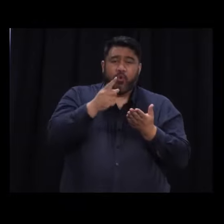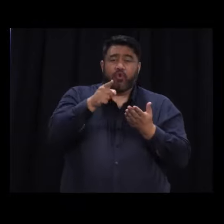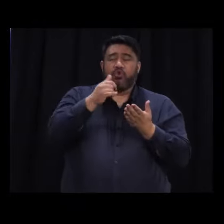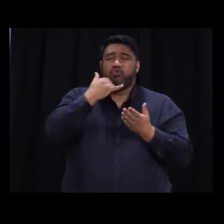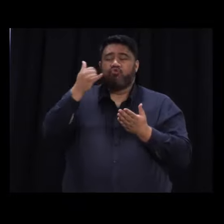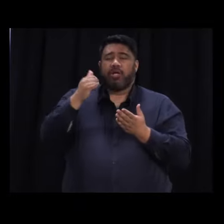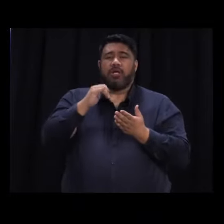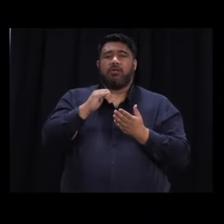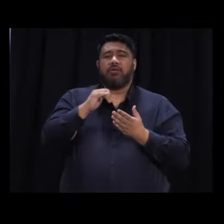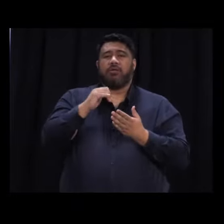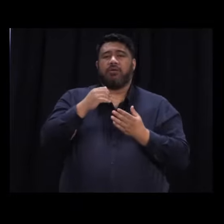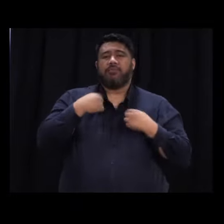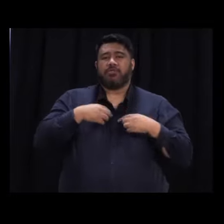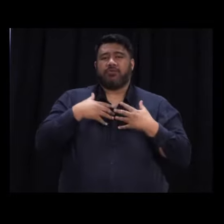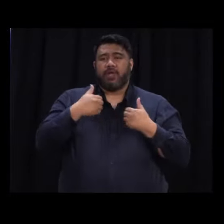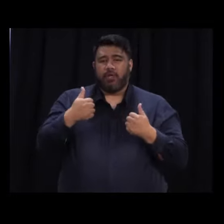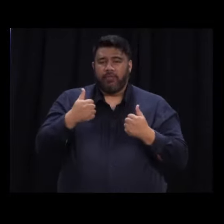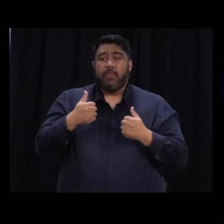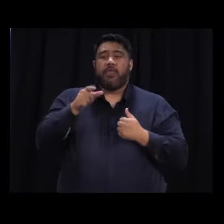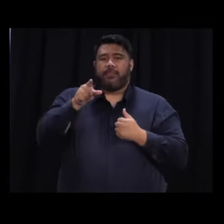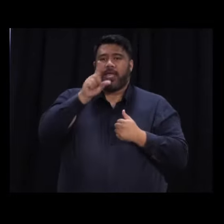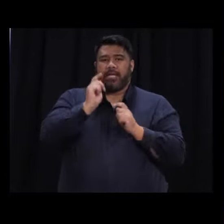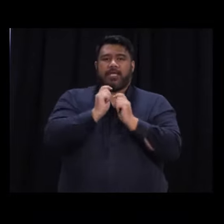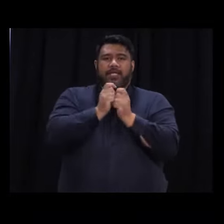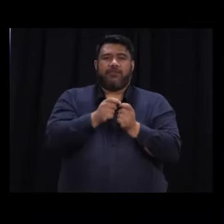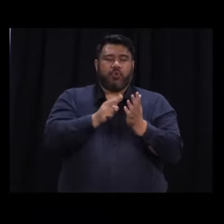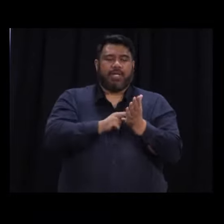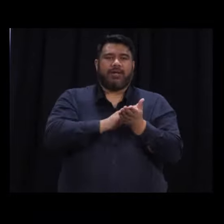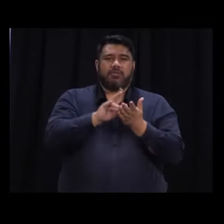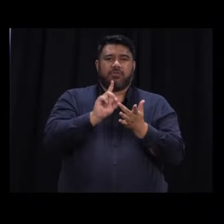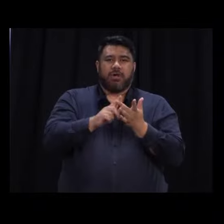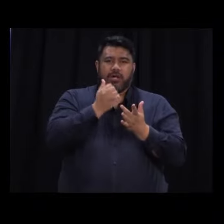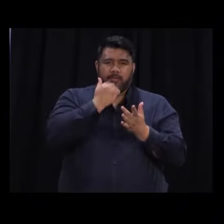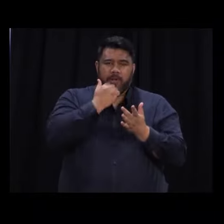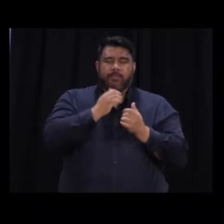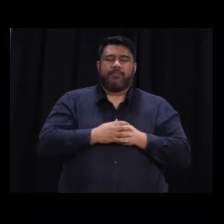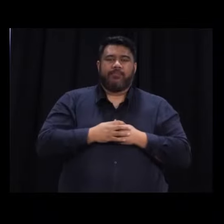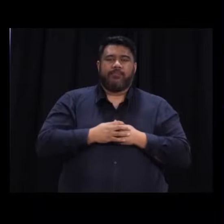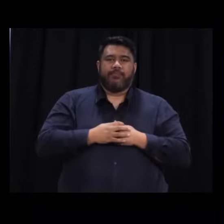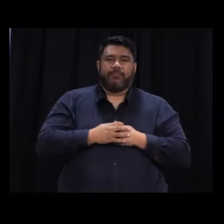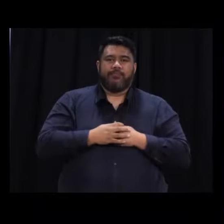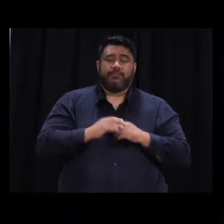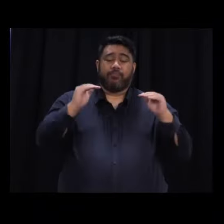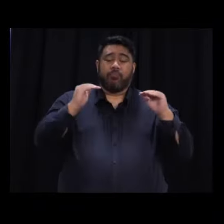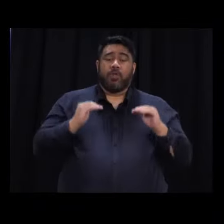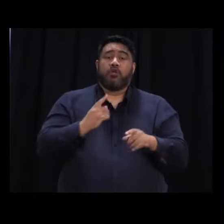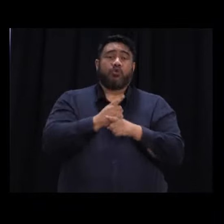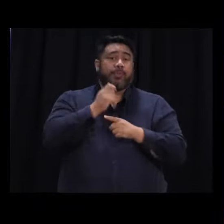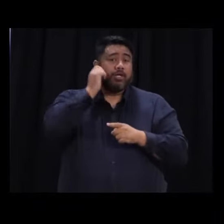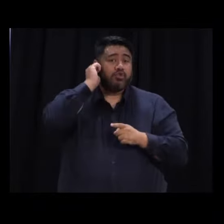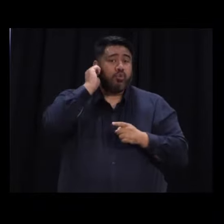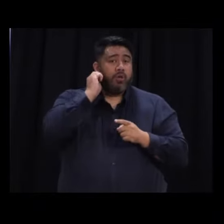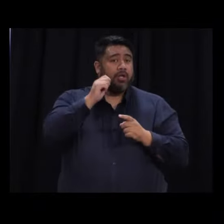hospital letter or you may have it loaded on the app you can